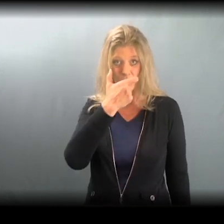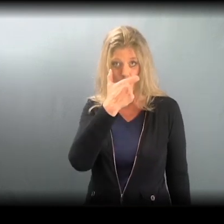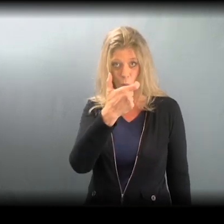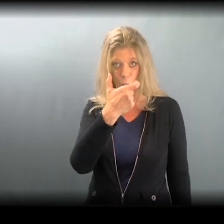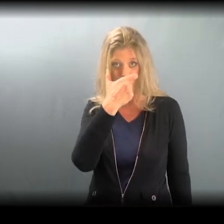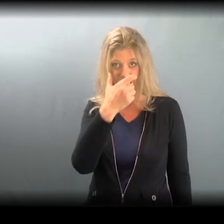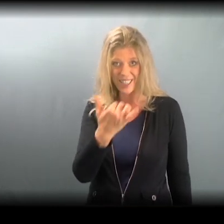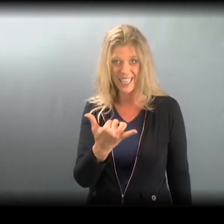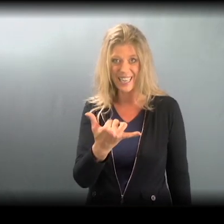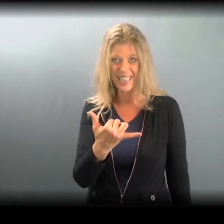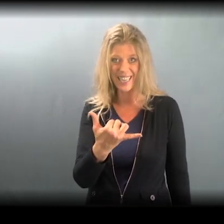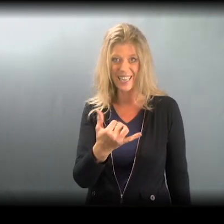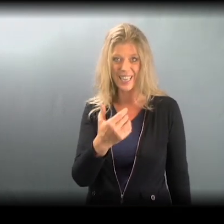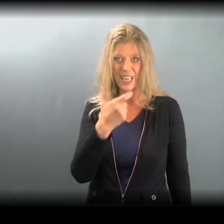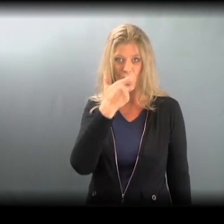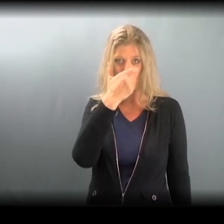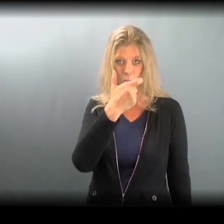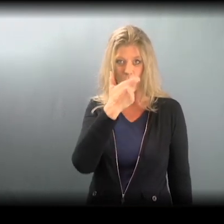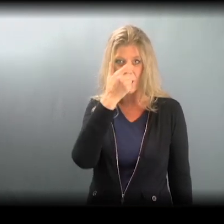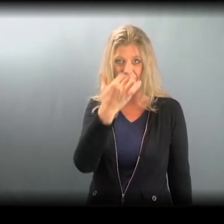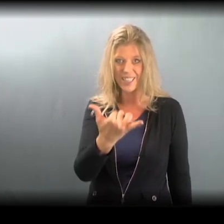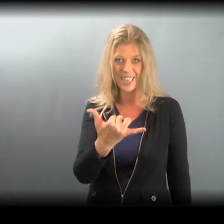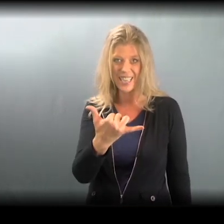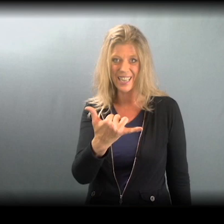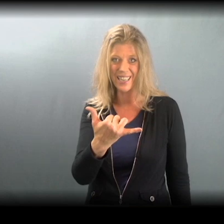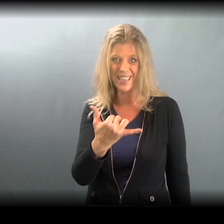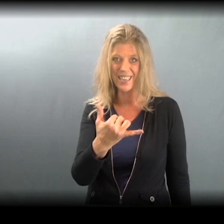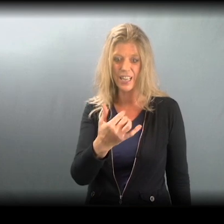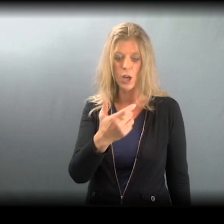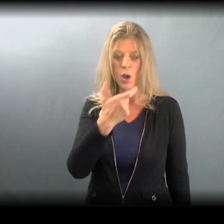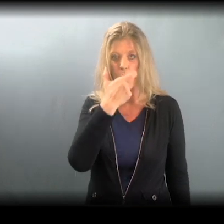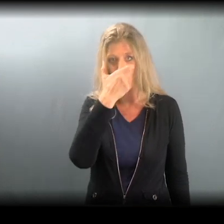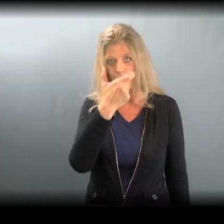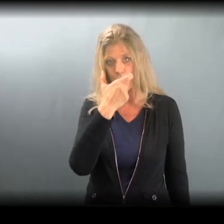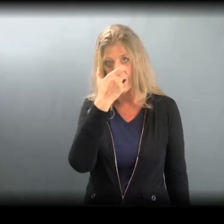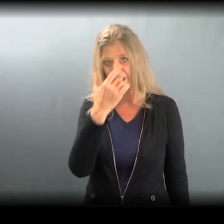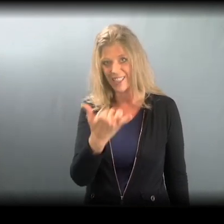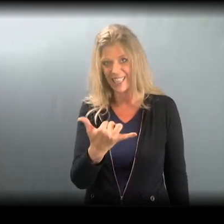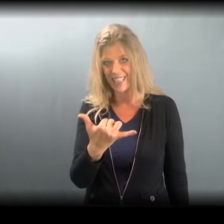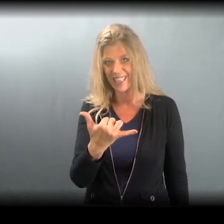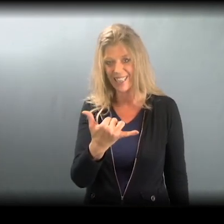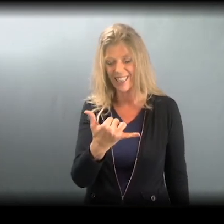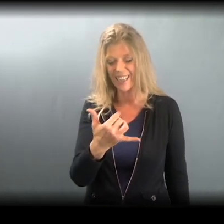WATCHING